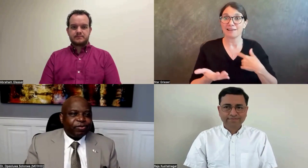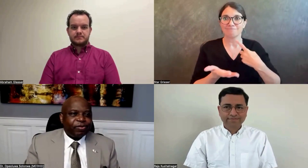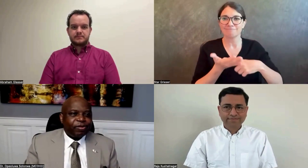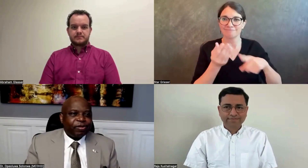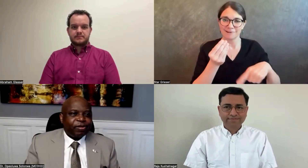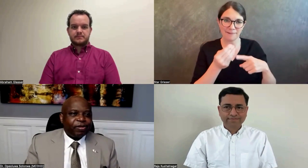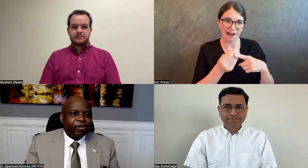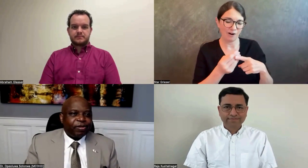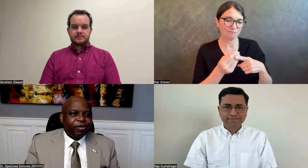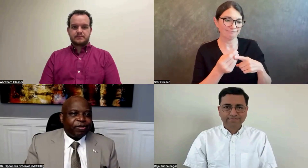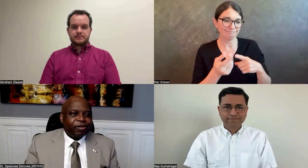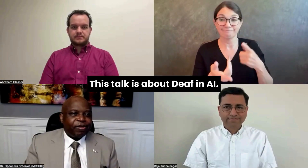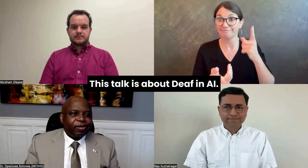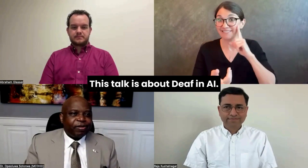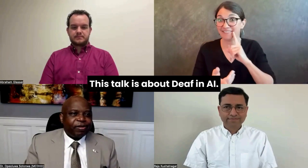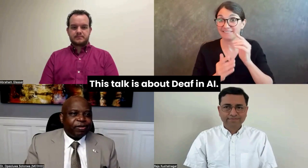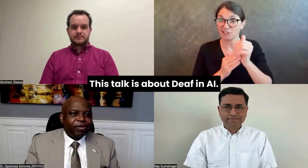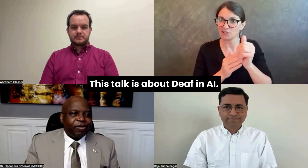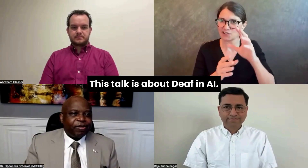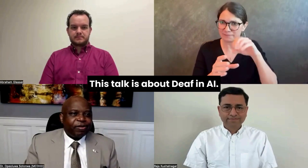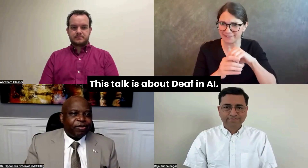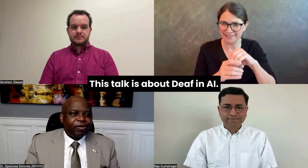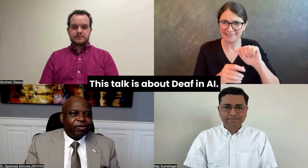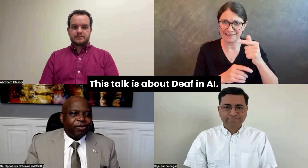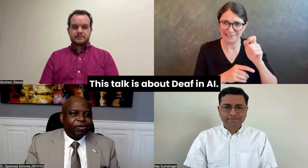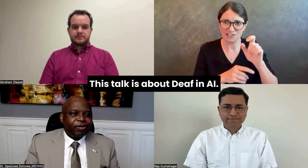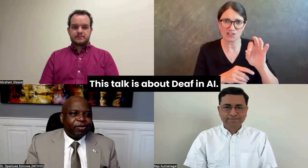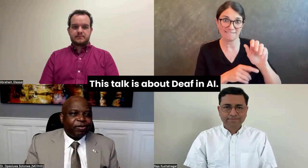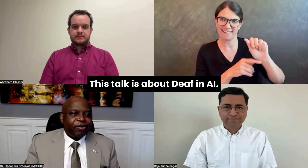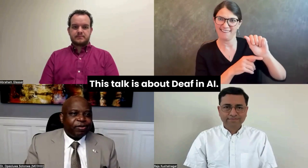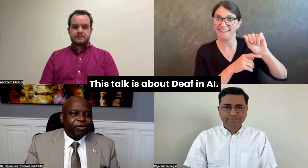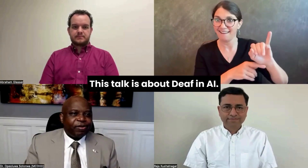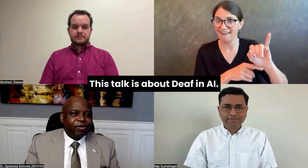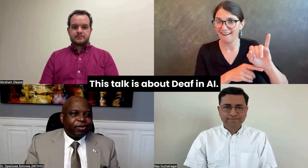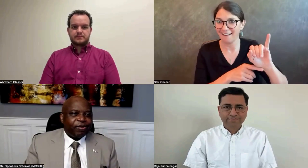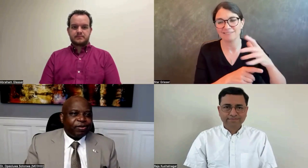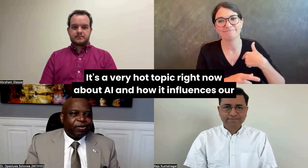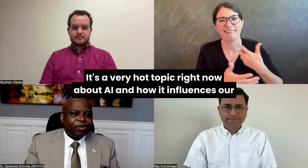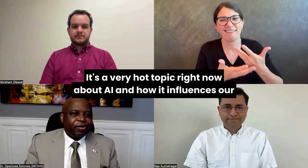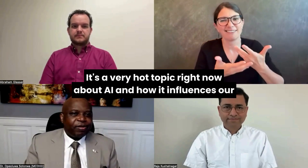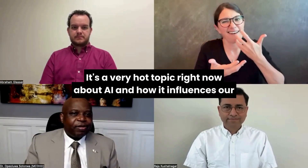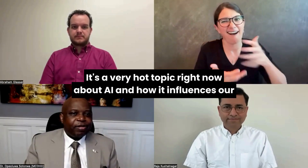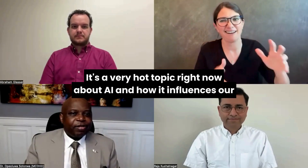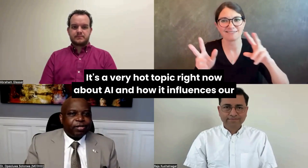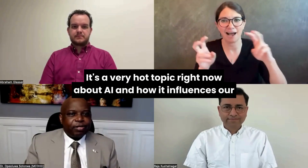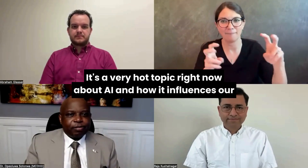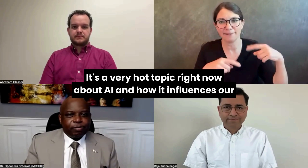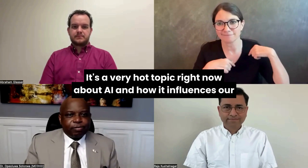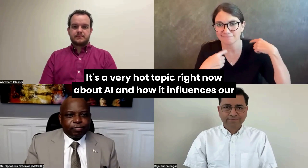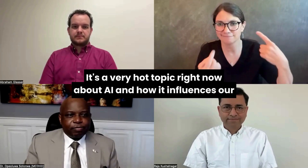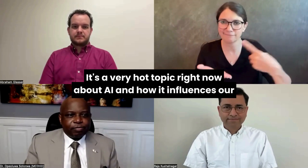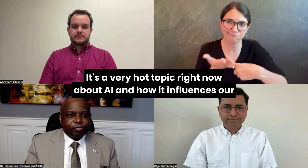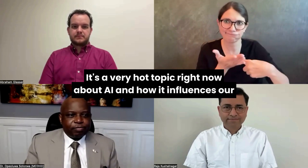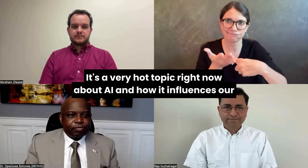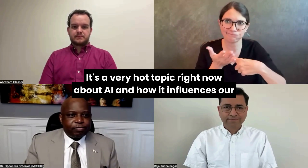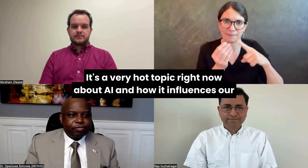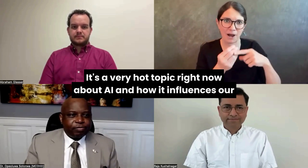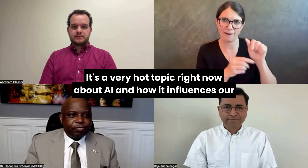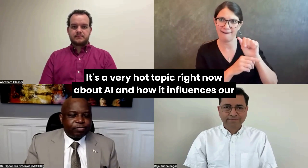This talk is about Deaf in AI. It's a very hot topic right now about AI and how it influences our